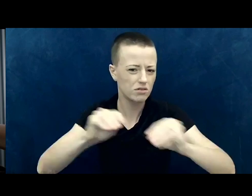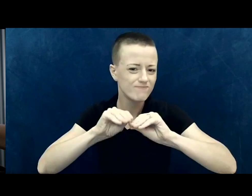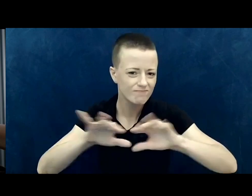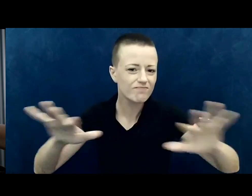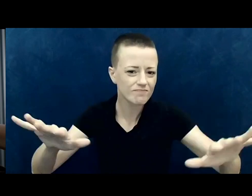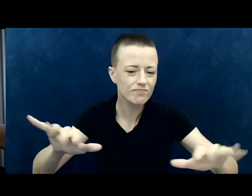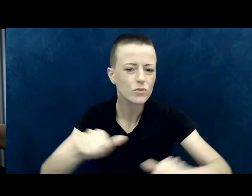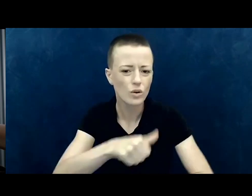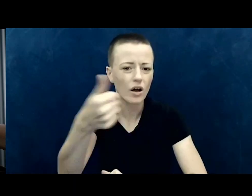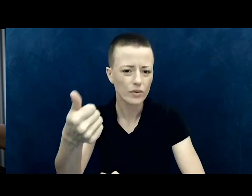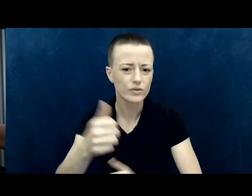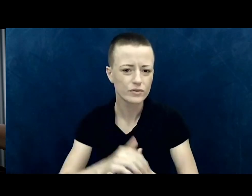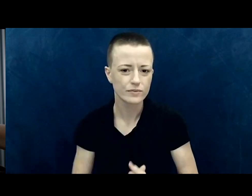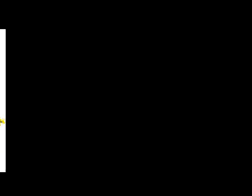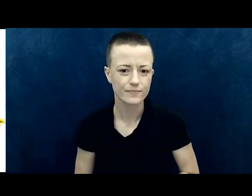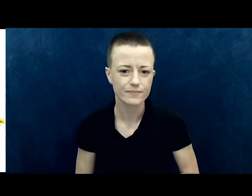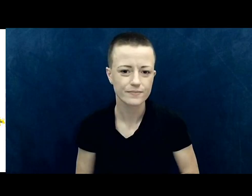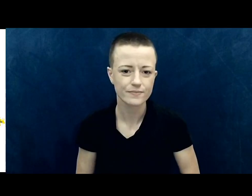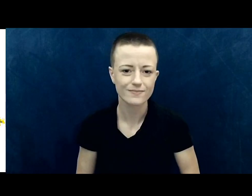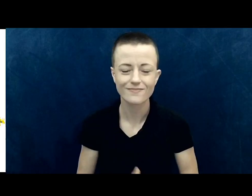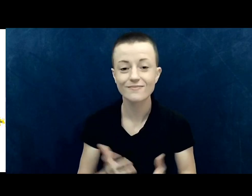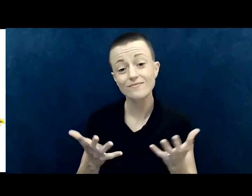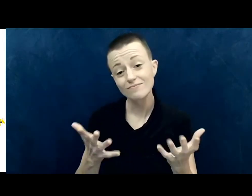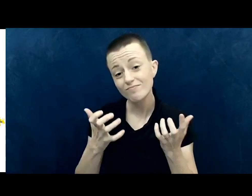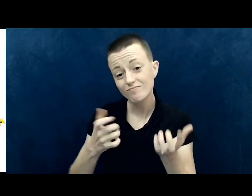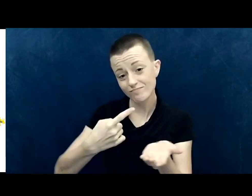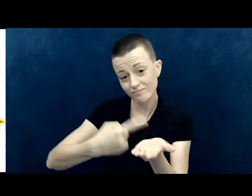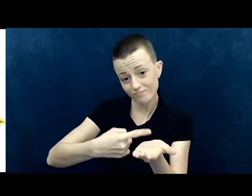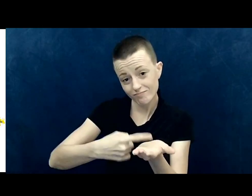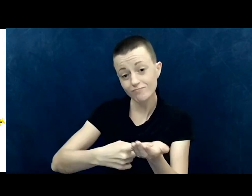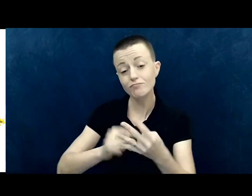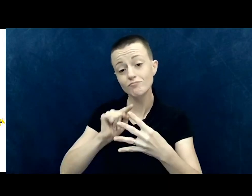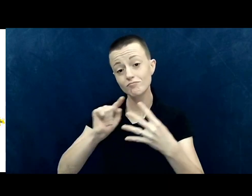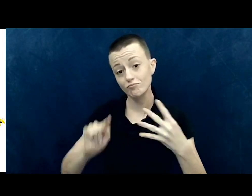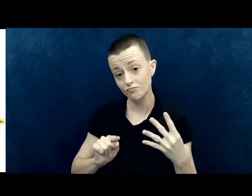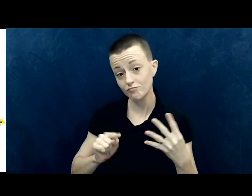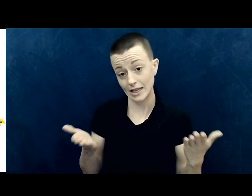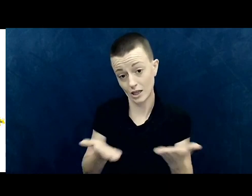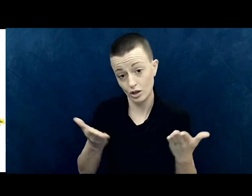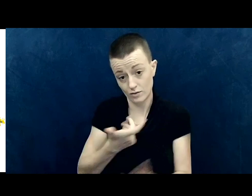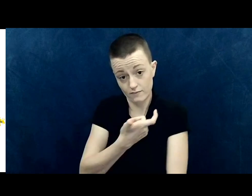and passing it on to others. Let's talk a little bit about vaccines authorized in Canada.